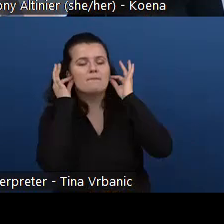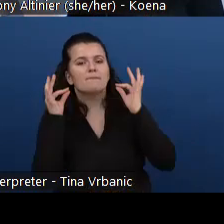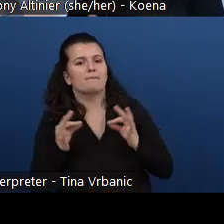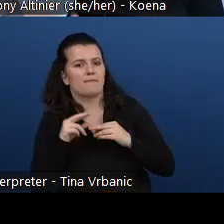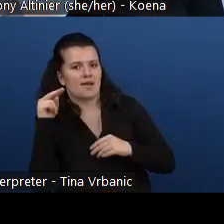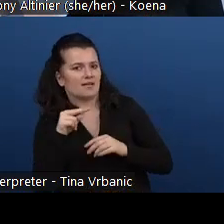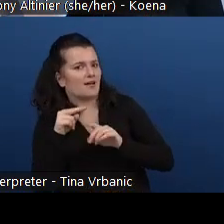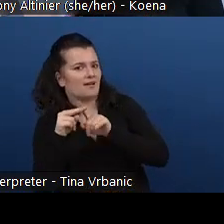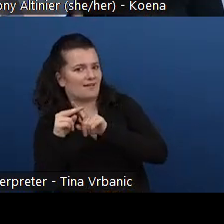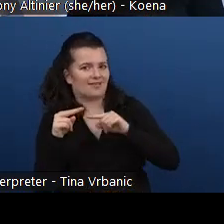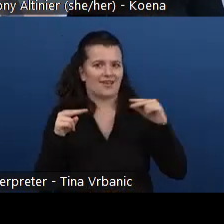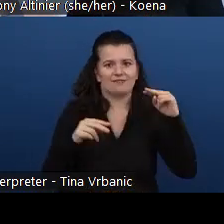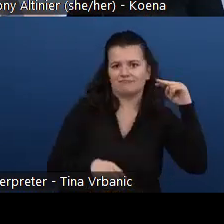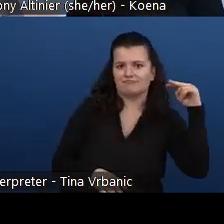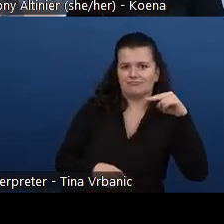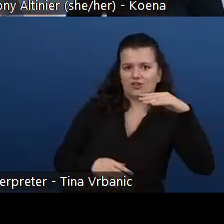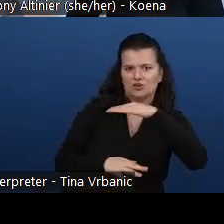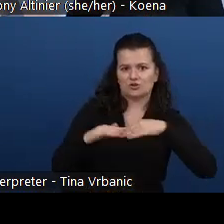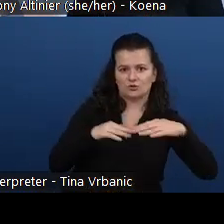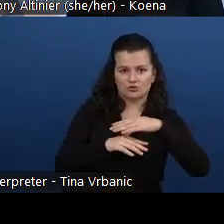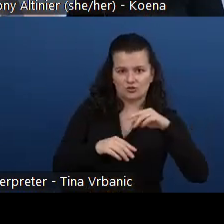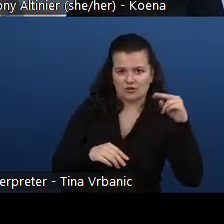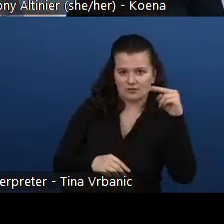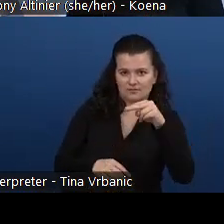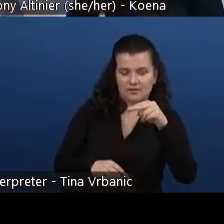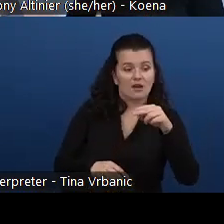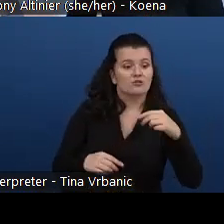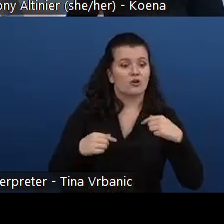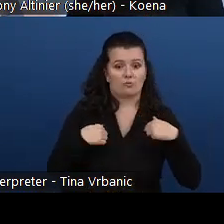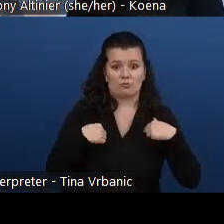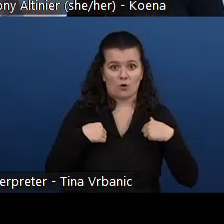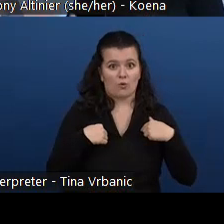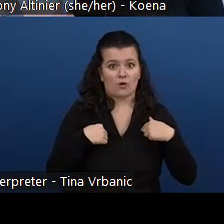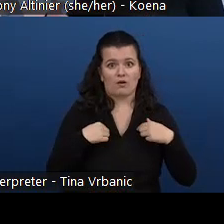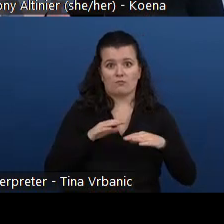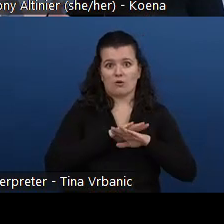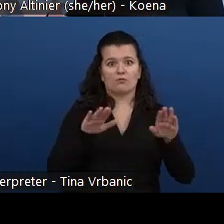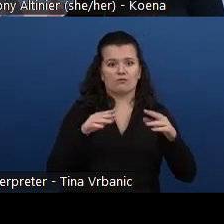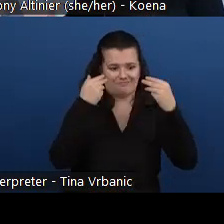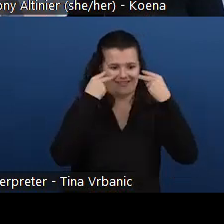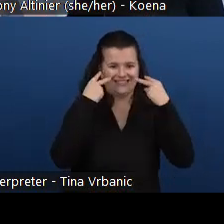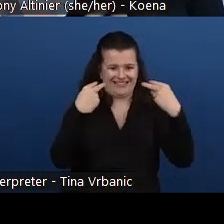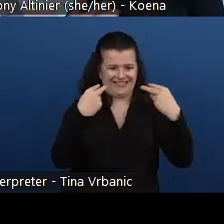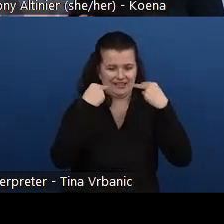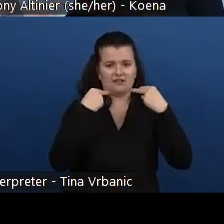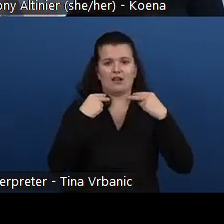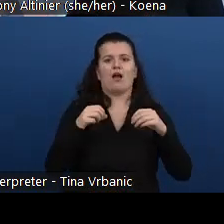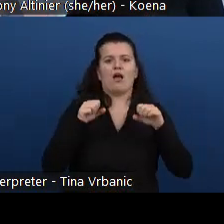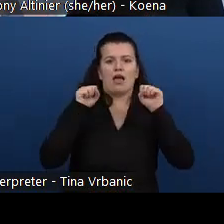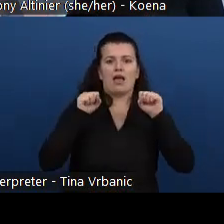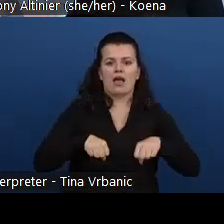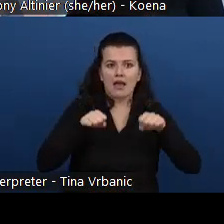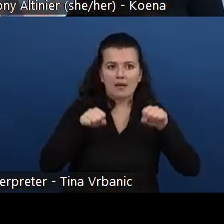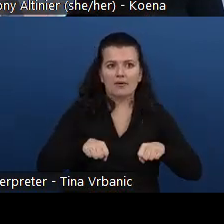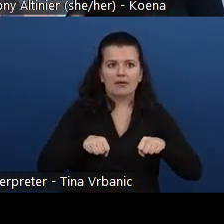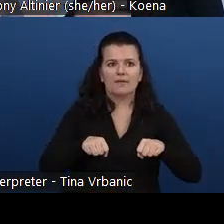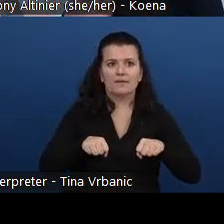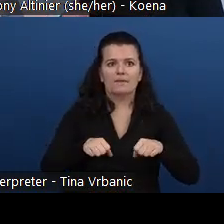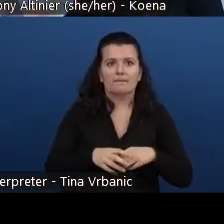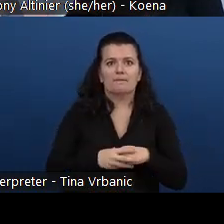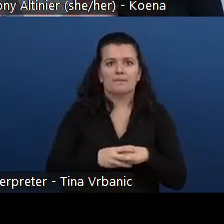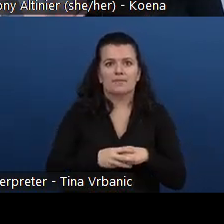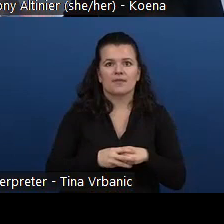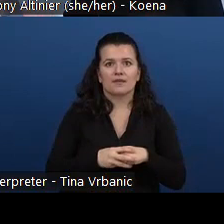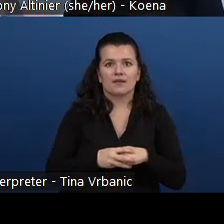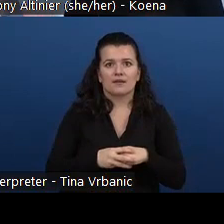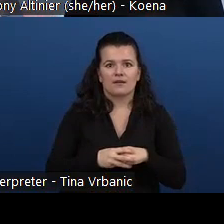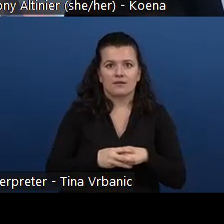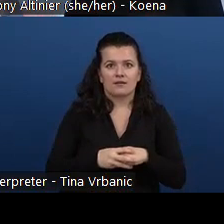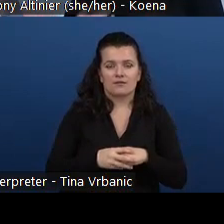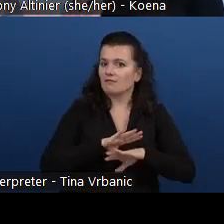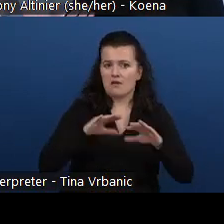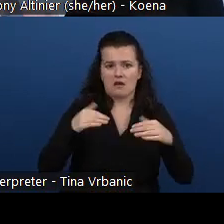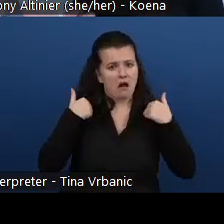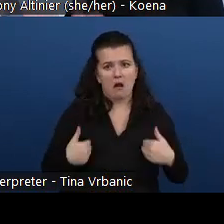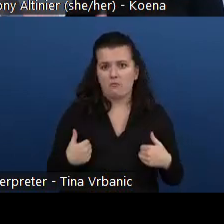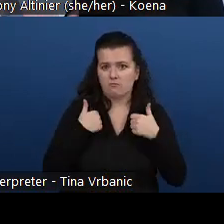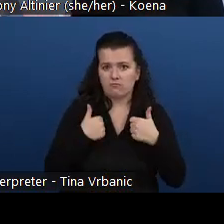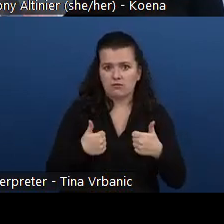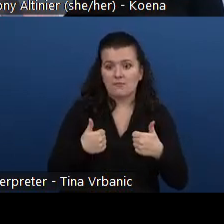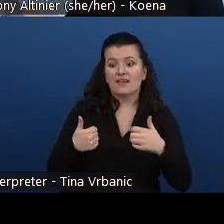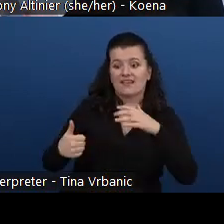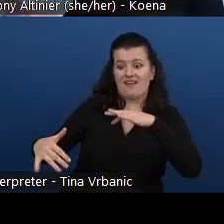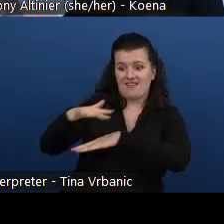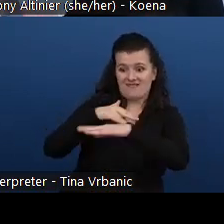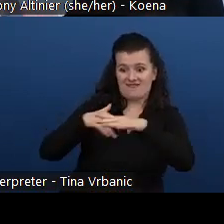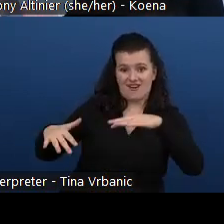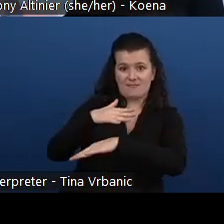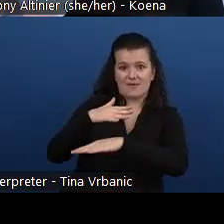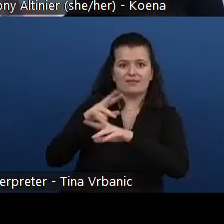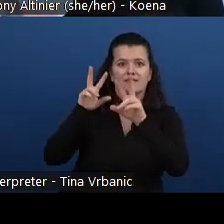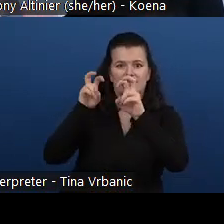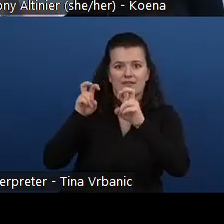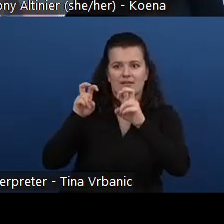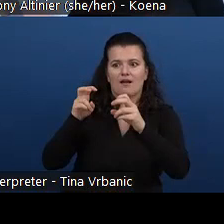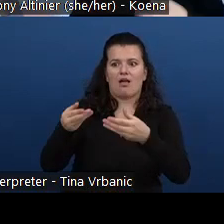We are more disabled by the environment rather than by our bodies and the diagnoses.